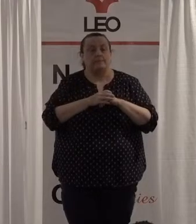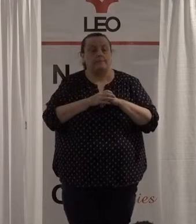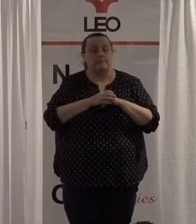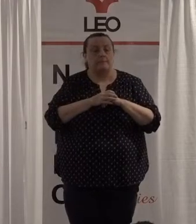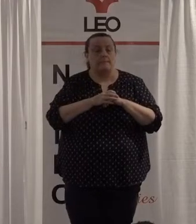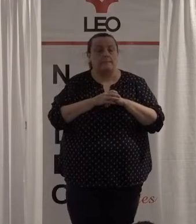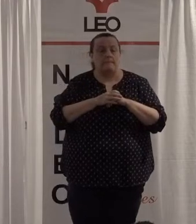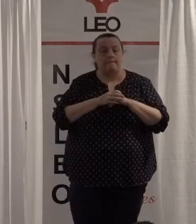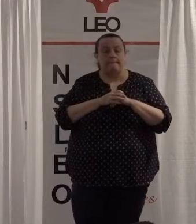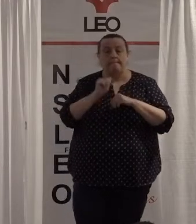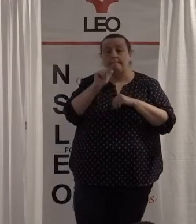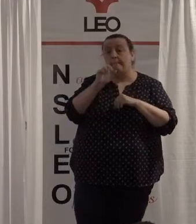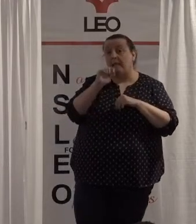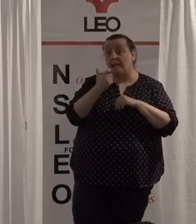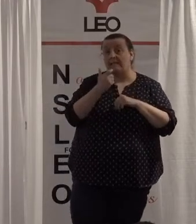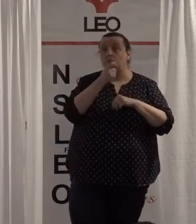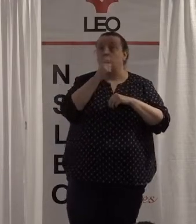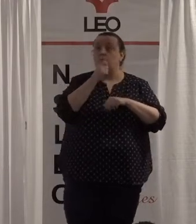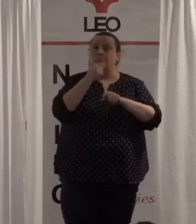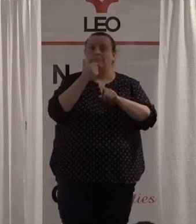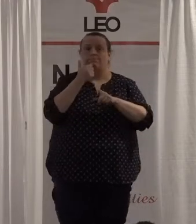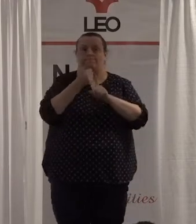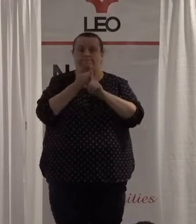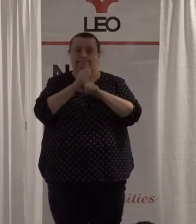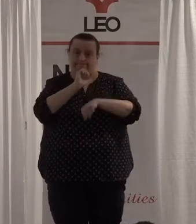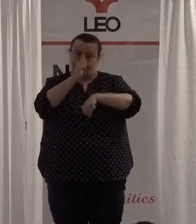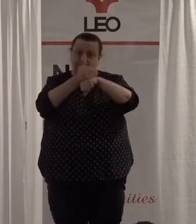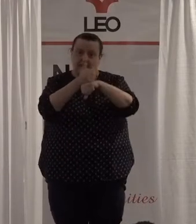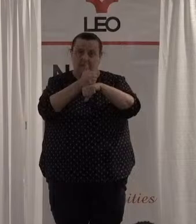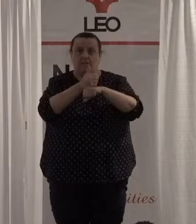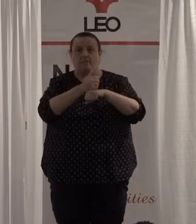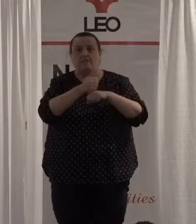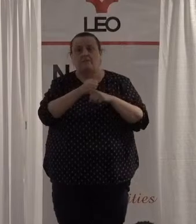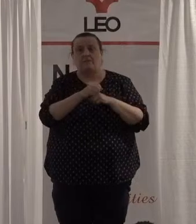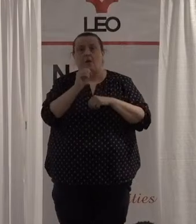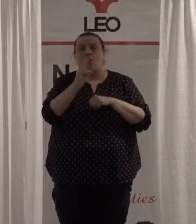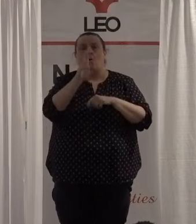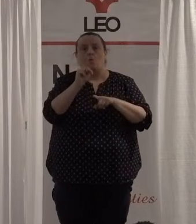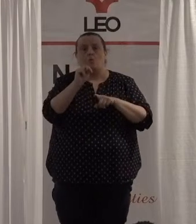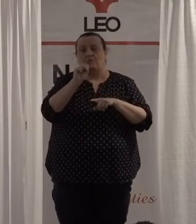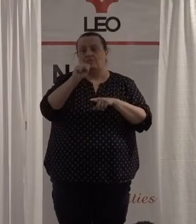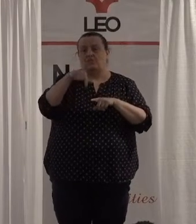ALEX WAS THE FOUNDER AND OWNER OF SQUEAKY WHEEL PRODUCTIONS,